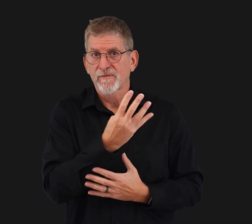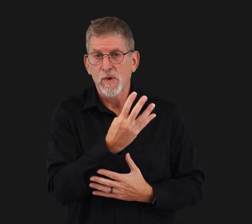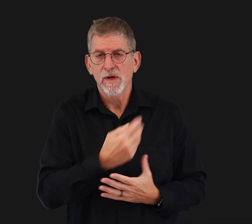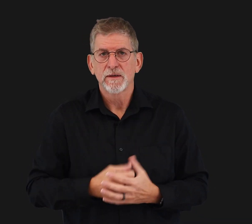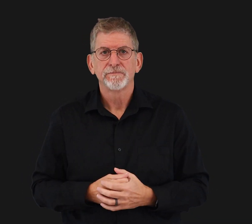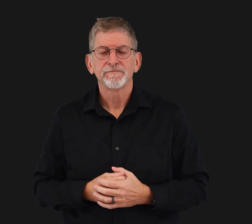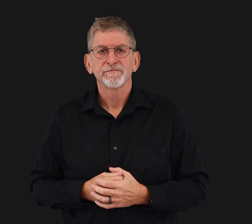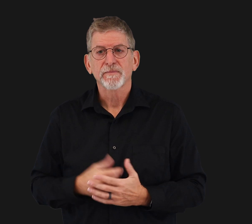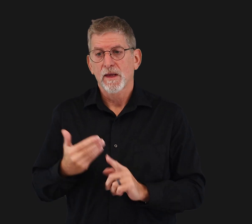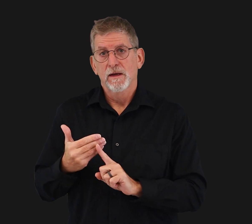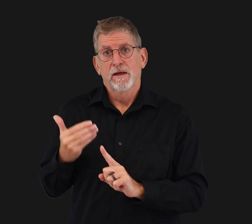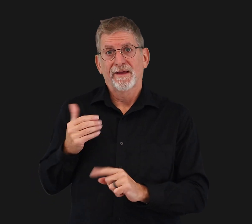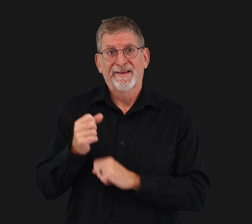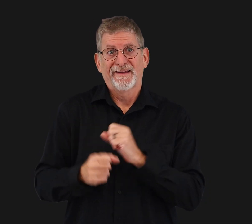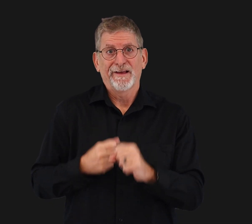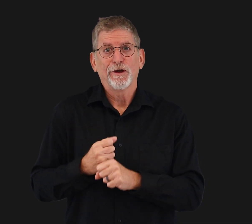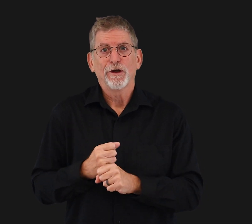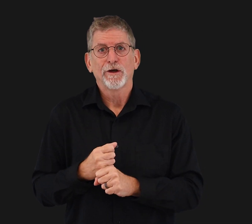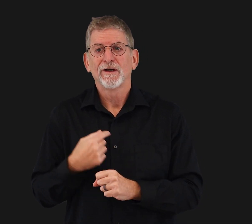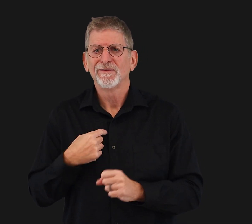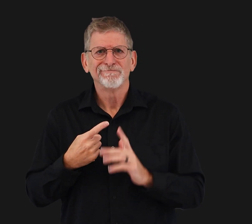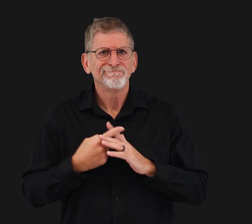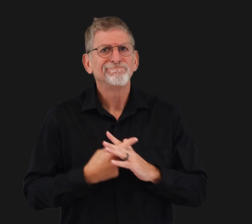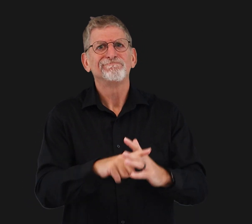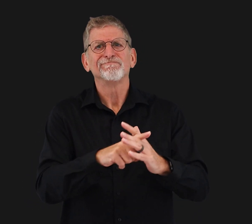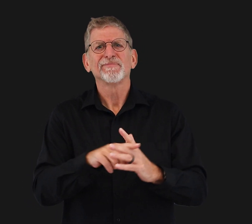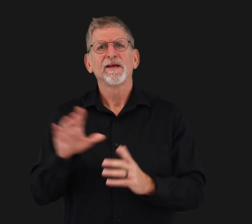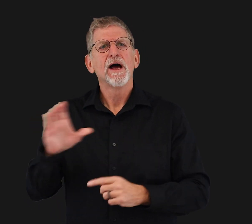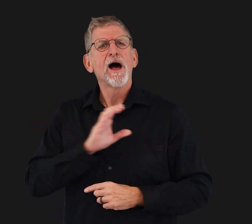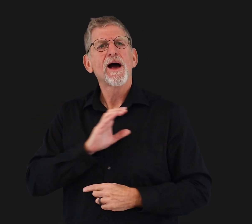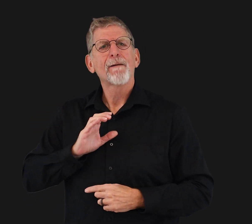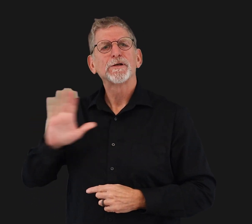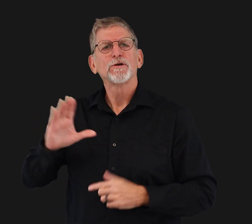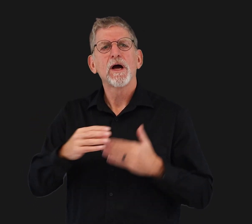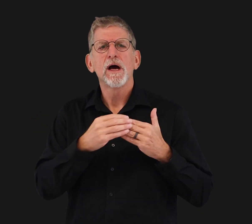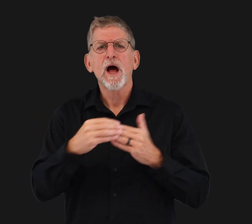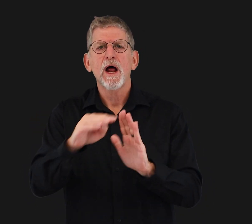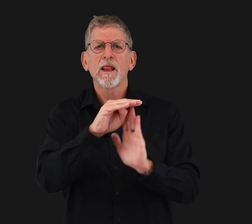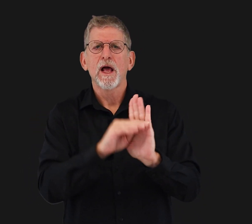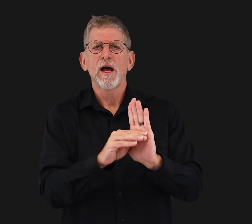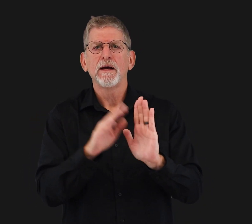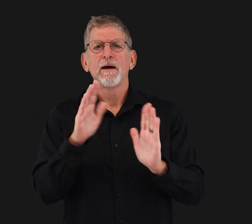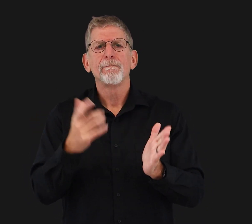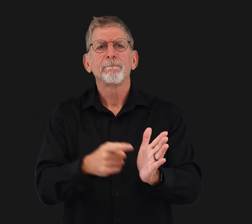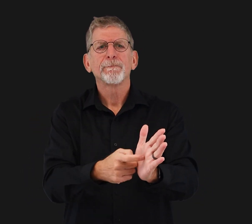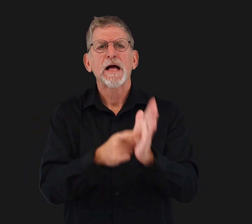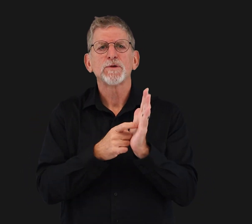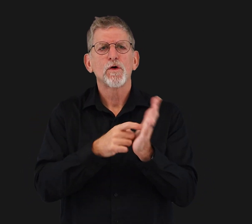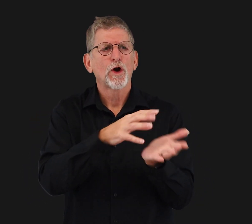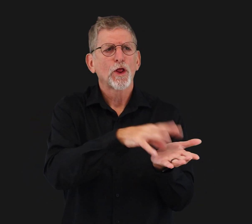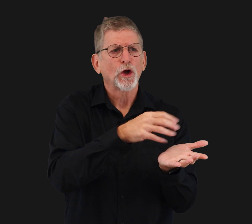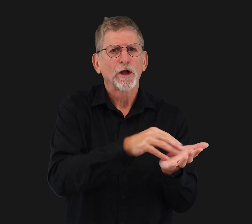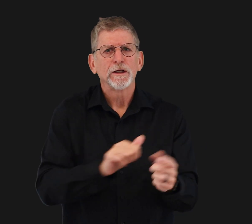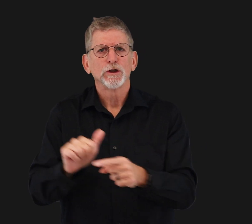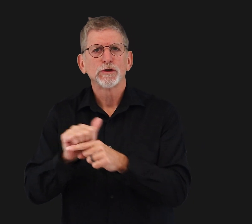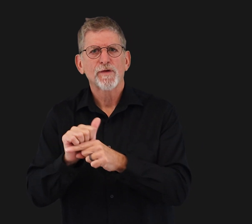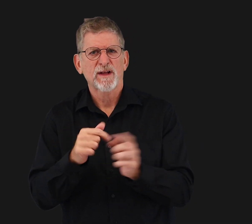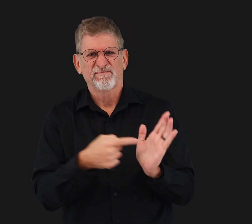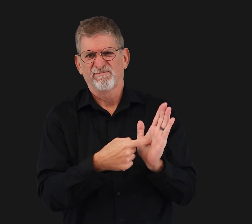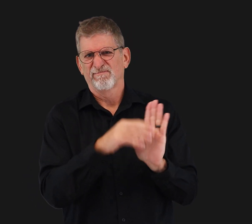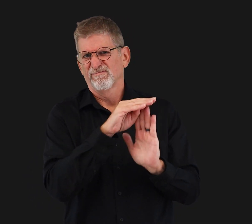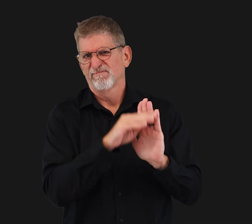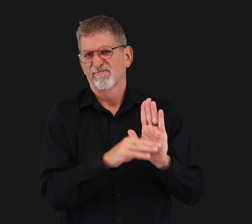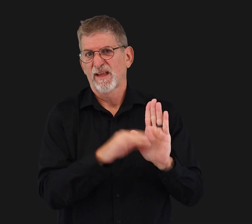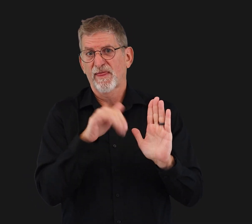• This past year, we launched the Commission’s Guidelines on Mandatory Learning and Training.